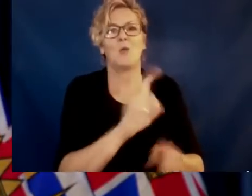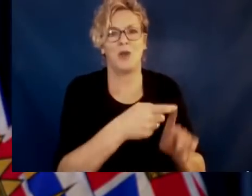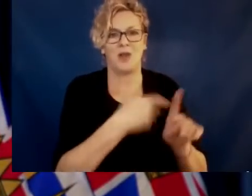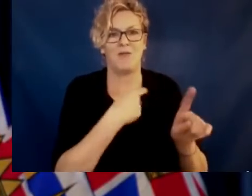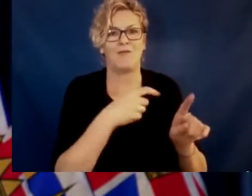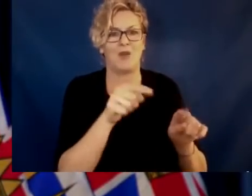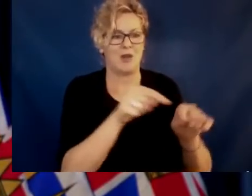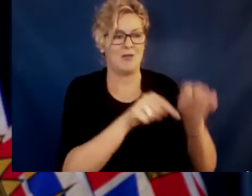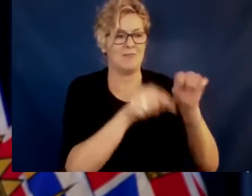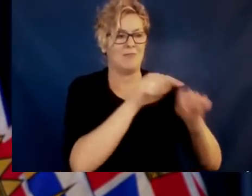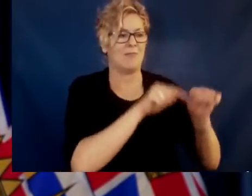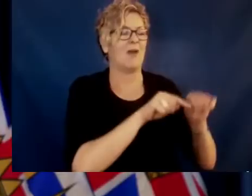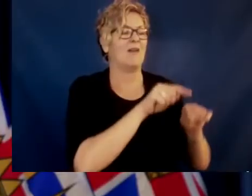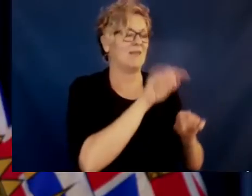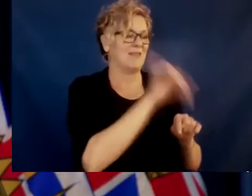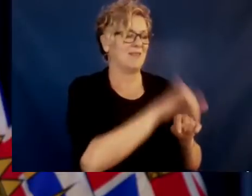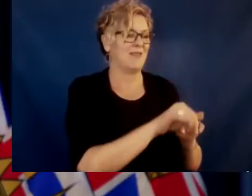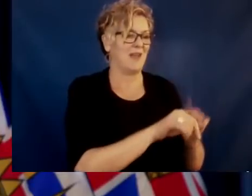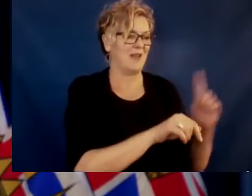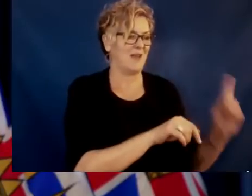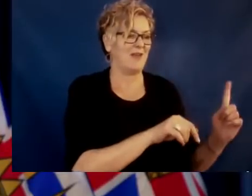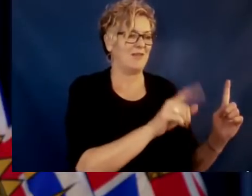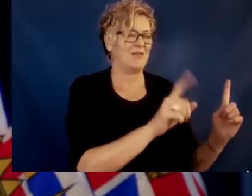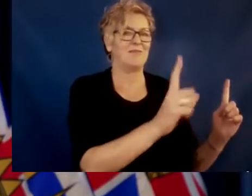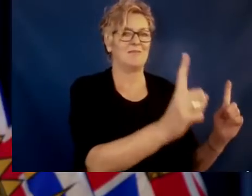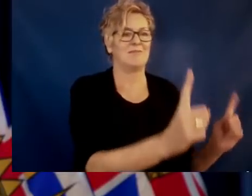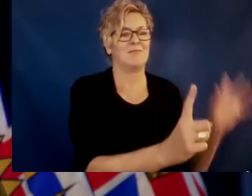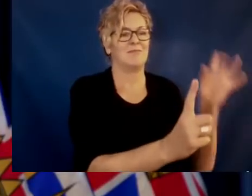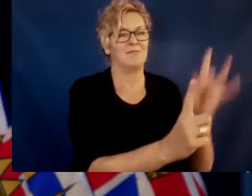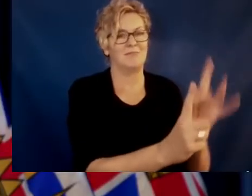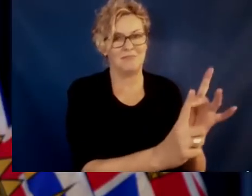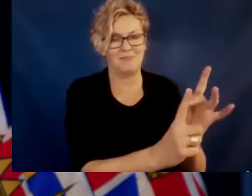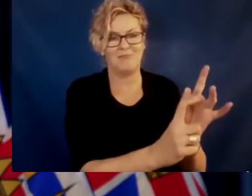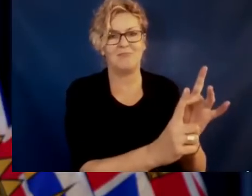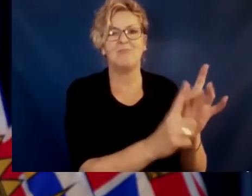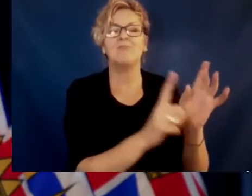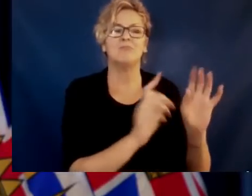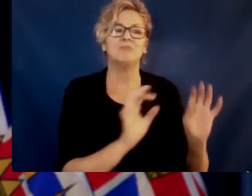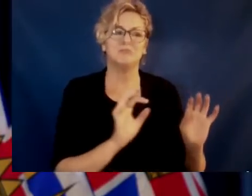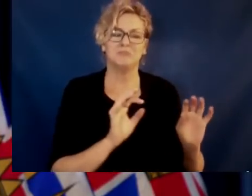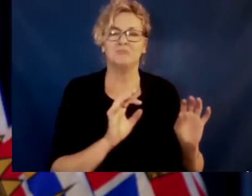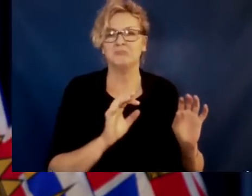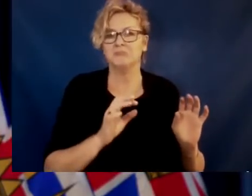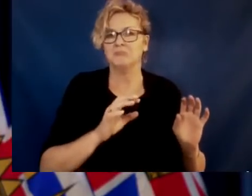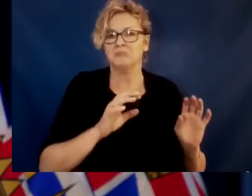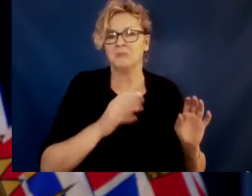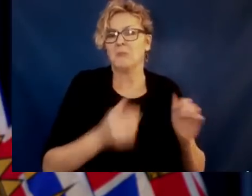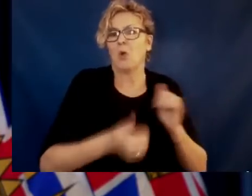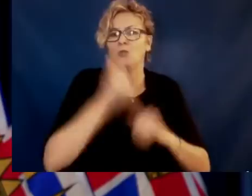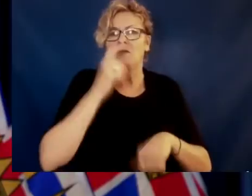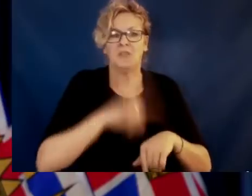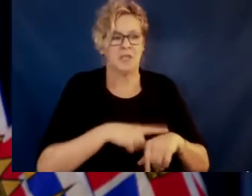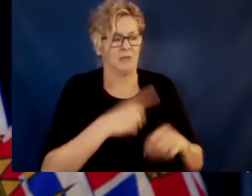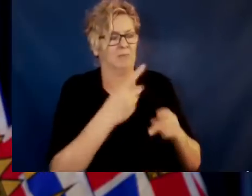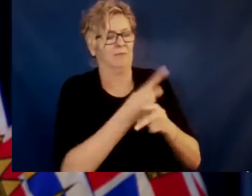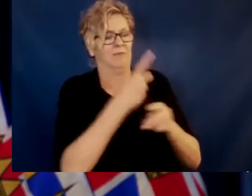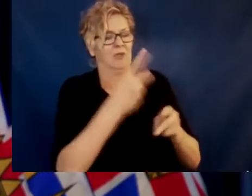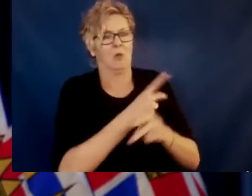Some people will transmit to a large number of people. So -- and we don't always know why. Those super-spreader events